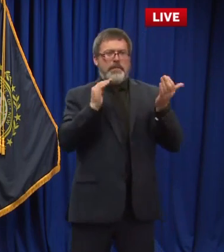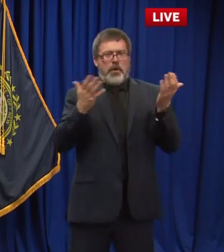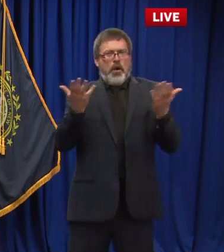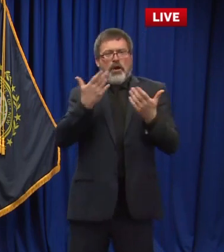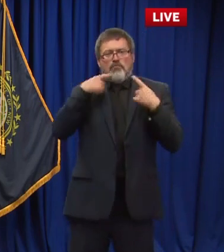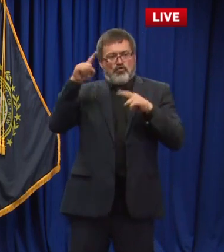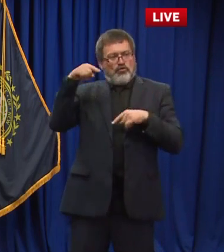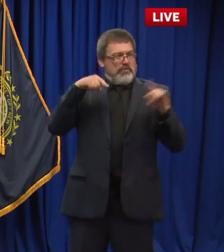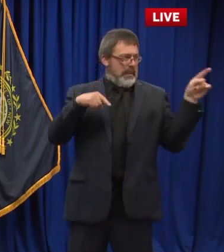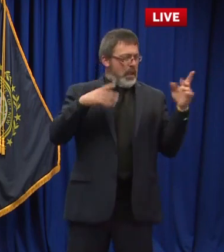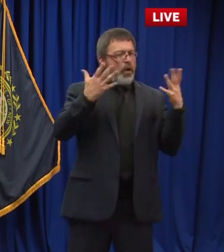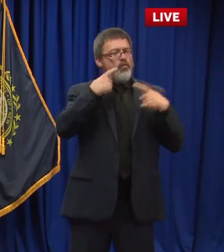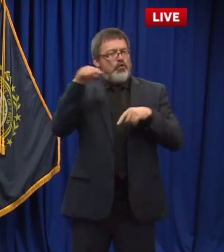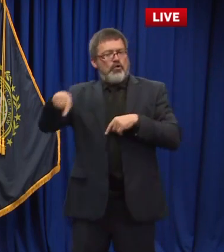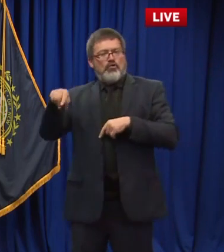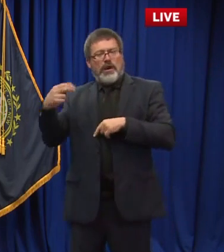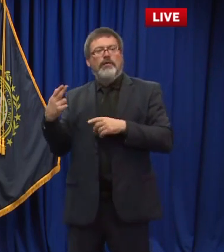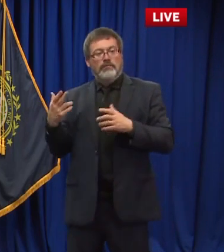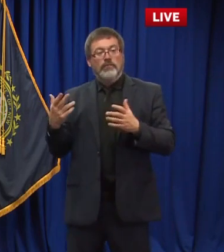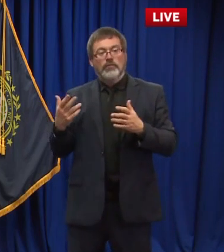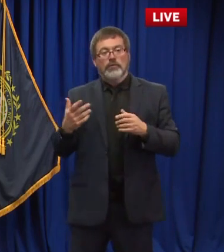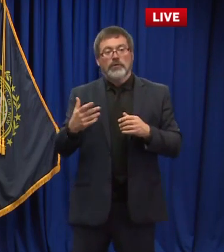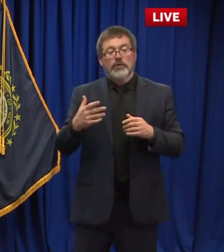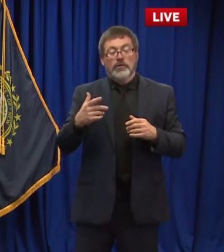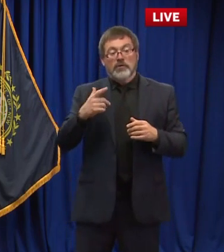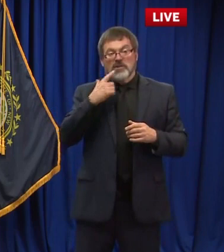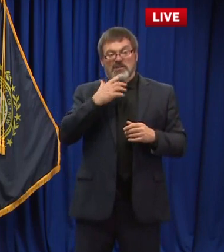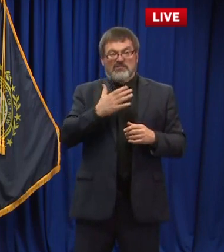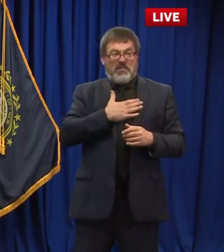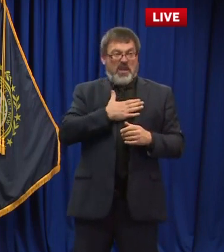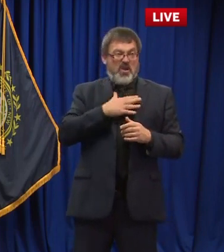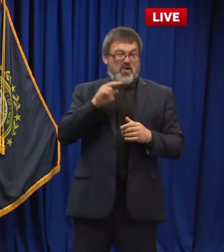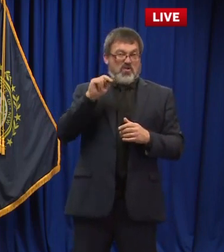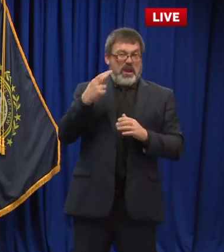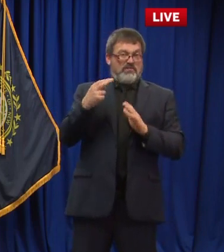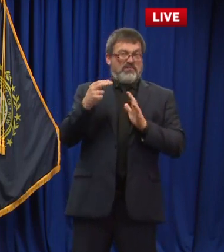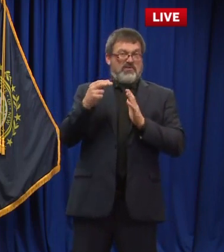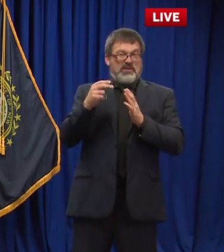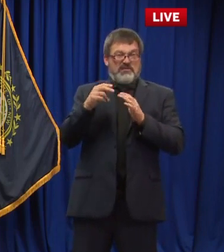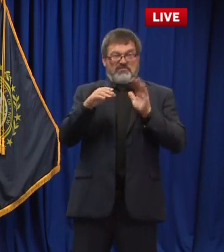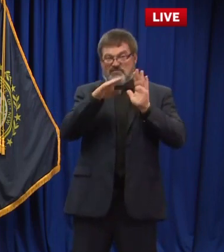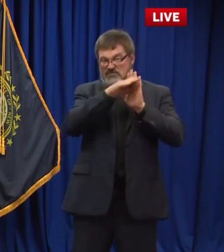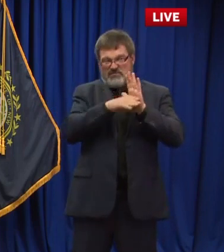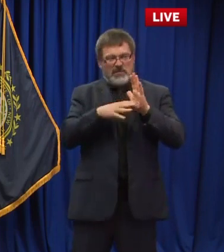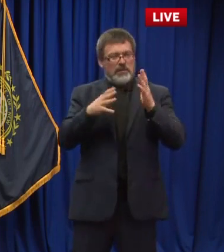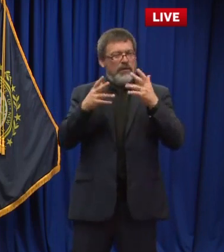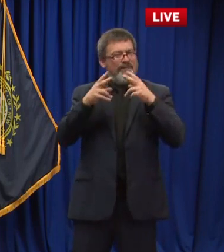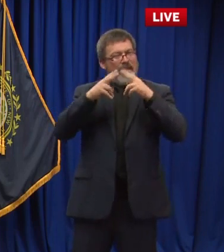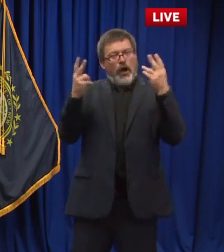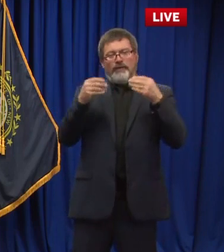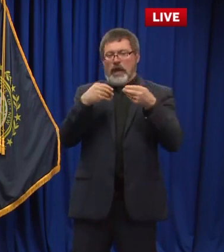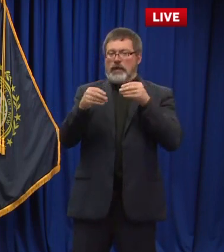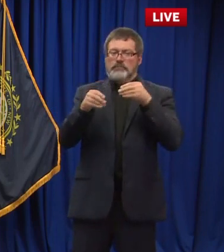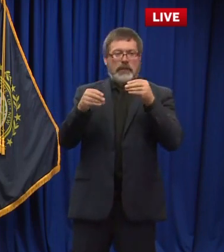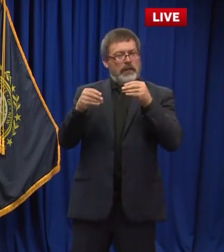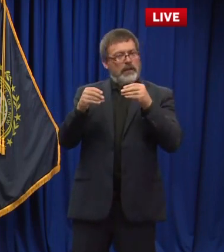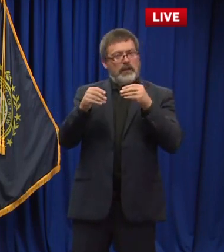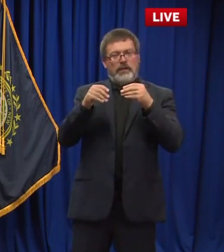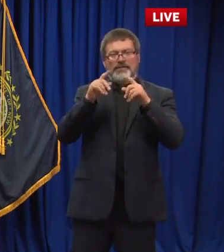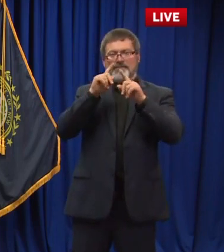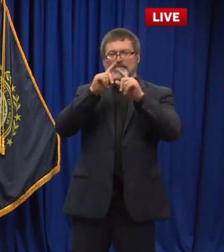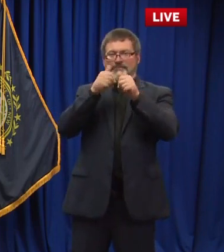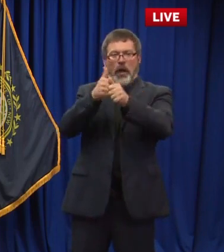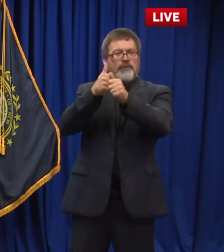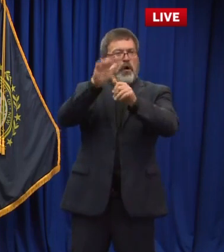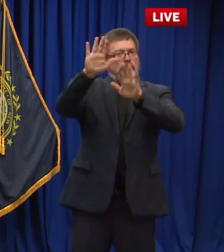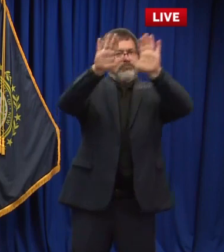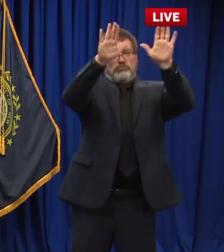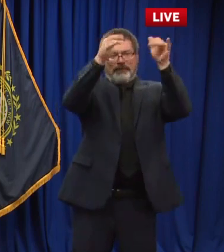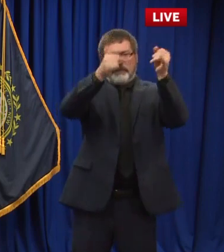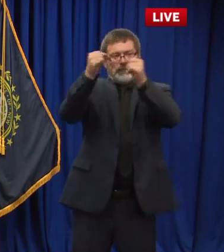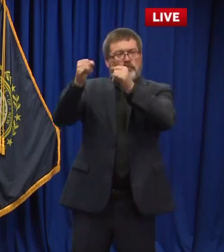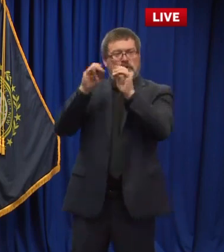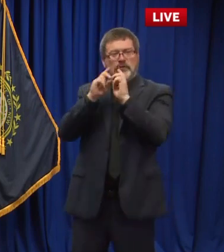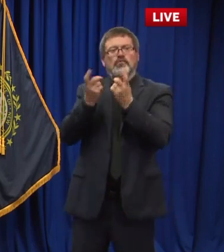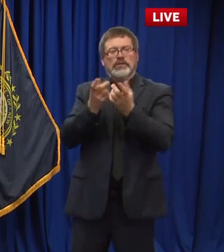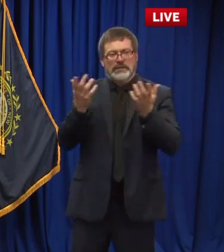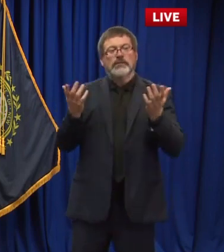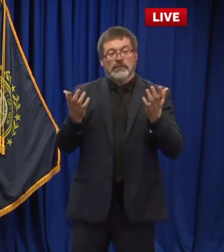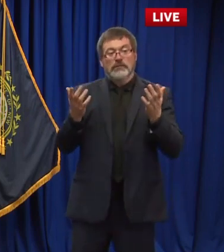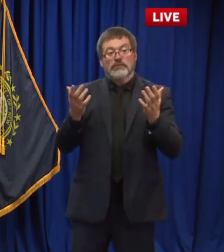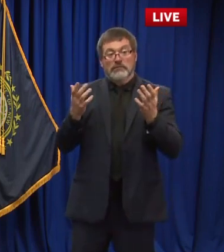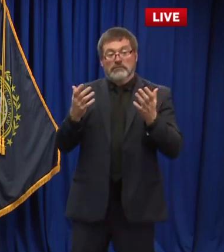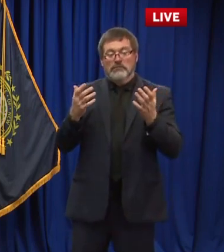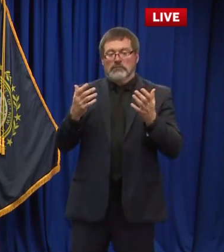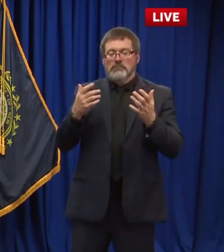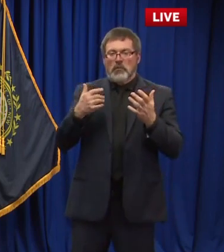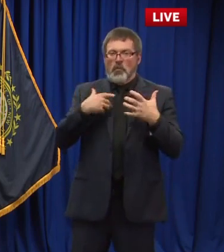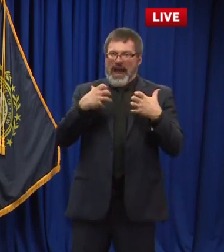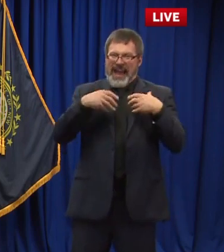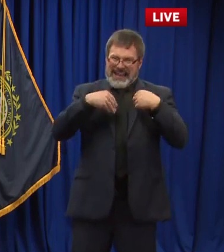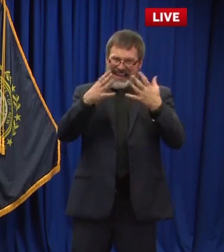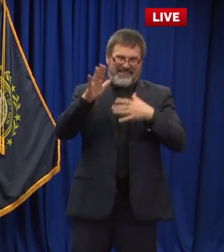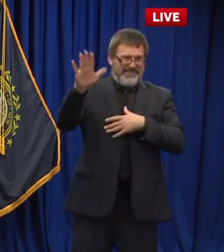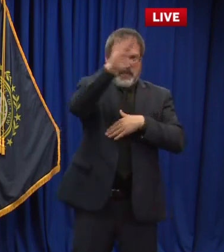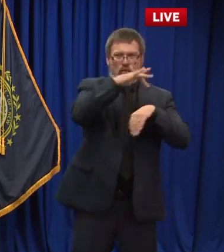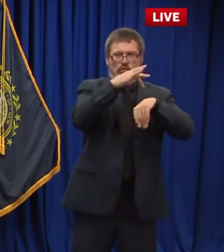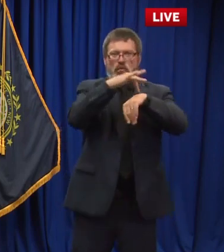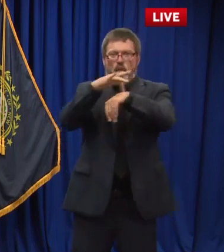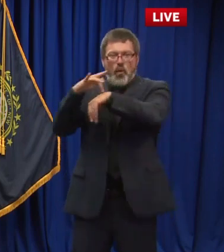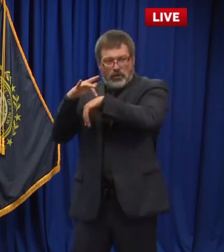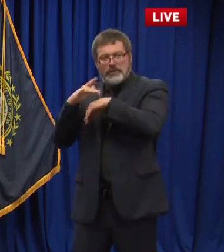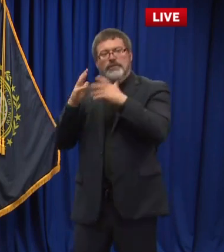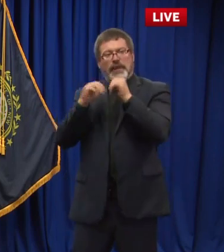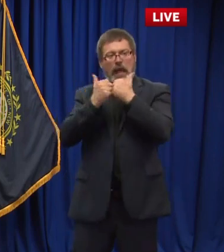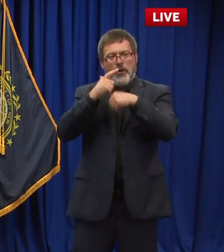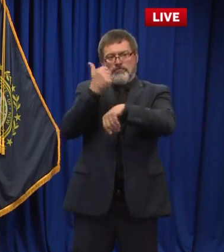ONE THING I WOULD ADD IN ARE THE DOCUMENTS WE HAVE BEEN PUTTING OUT IS VERY MUCH A DYNAMIC DOCUMENT WITH SOMEBODY LINKS TO PIECES OF INFORMATION AND OTHER GUIDANCE.